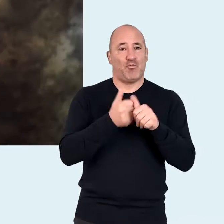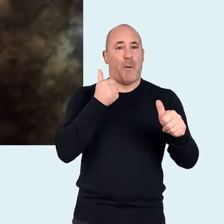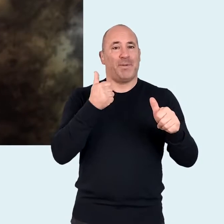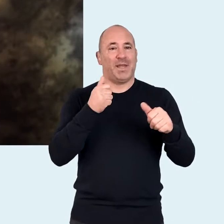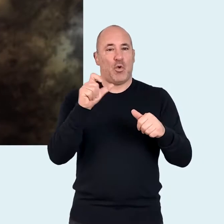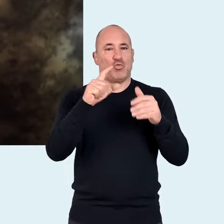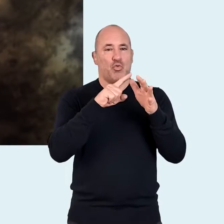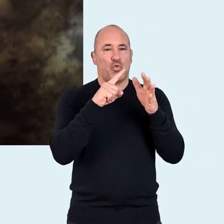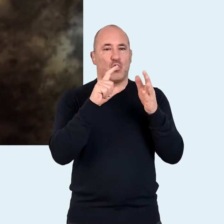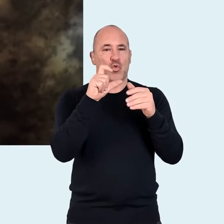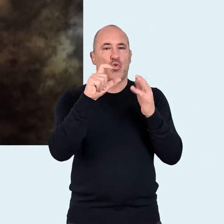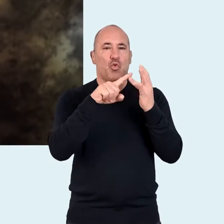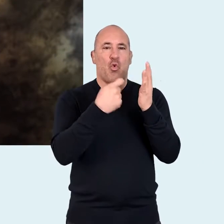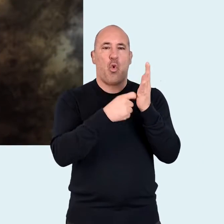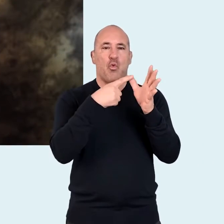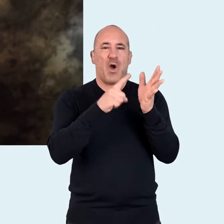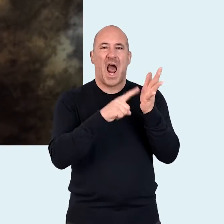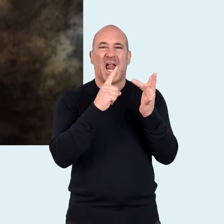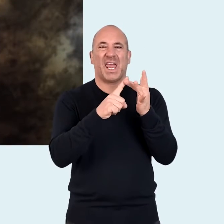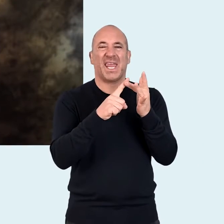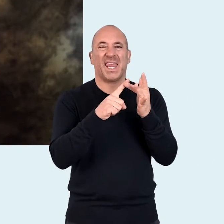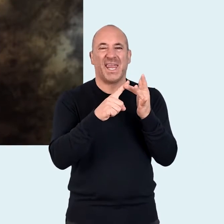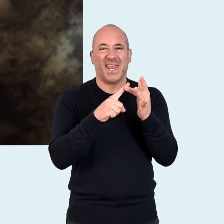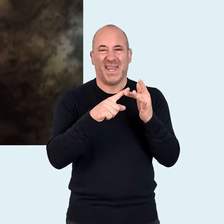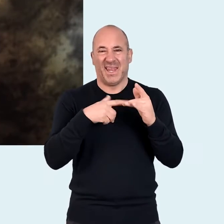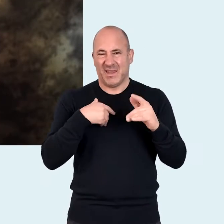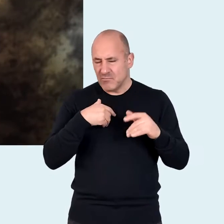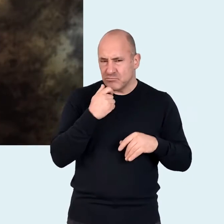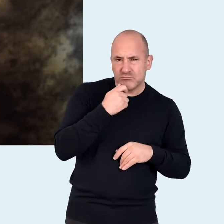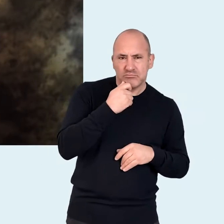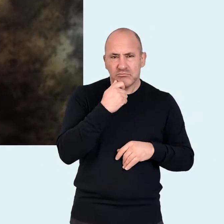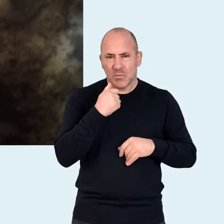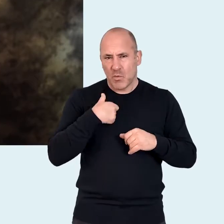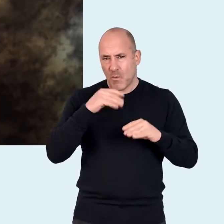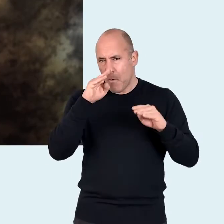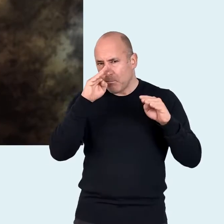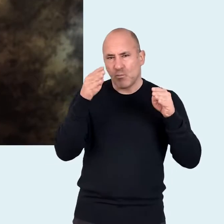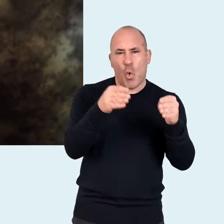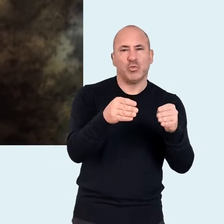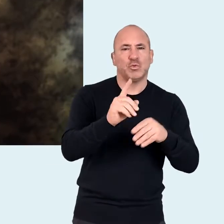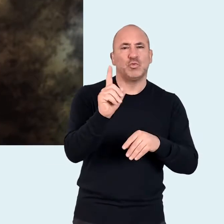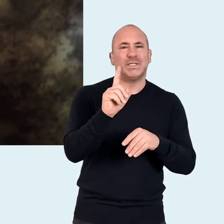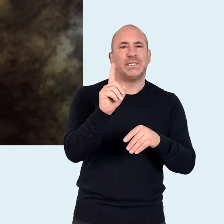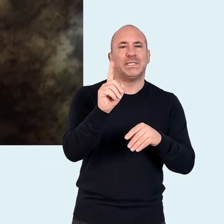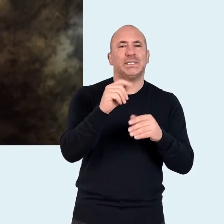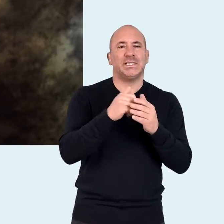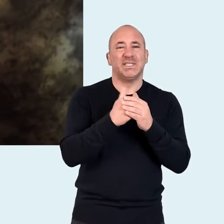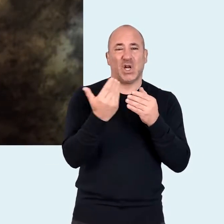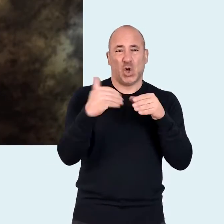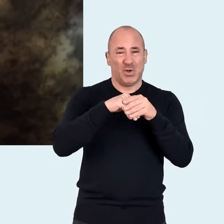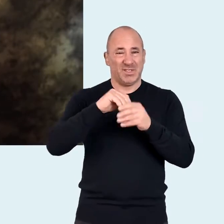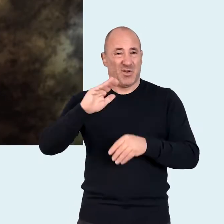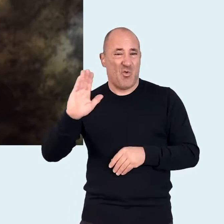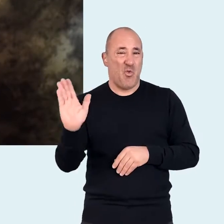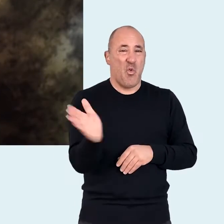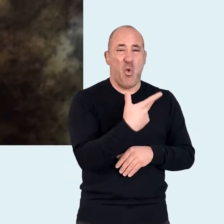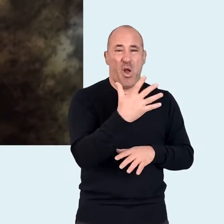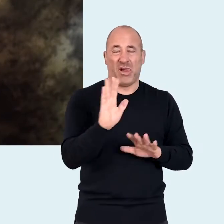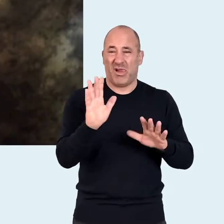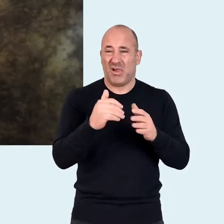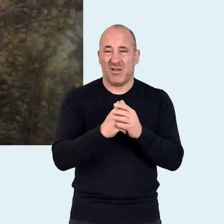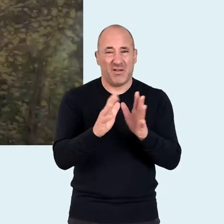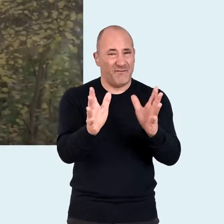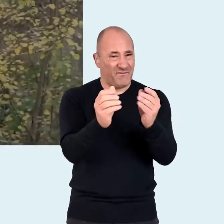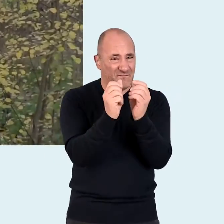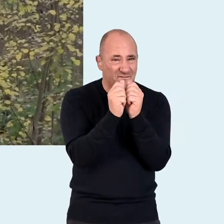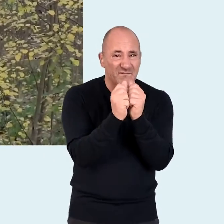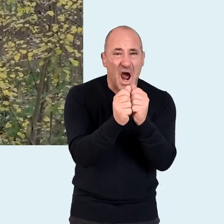As a company, Corali got together to describe our approach to inclusive dance: including